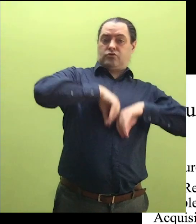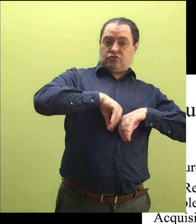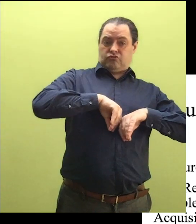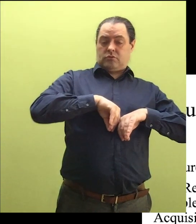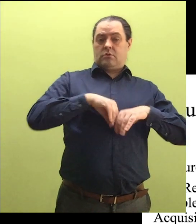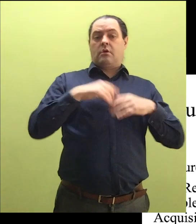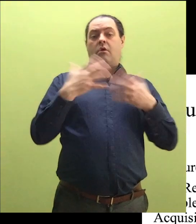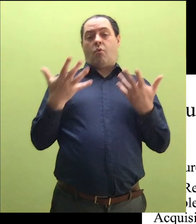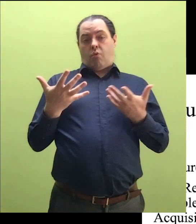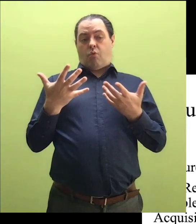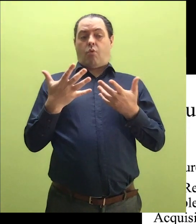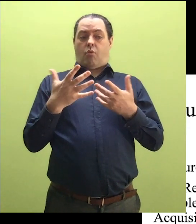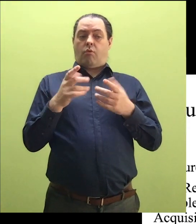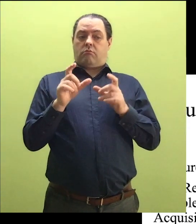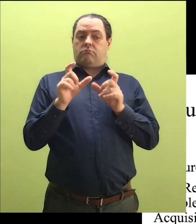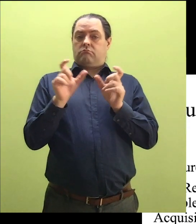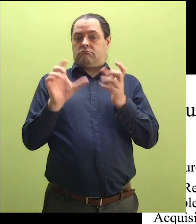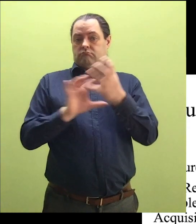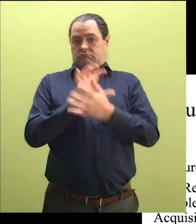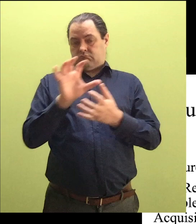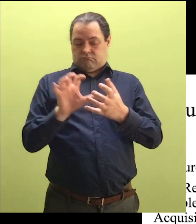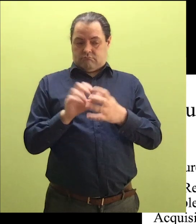is measured by the distance between the vertical line and